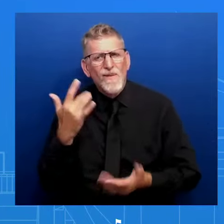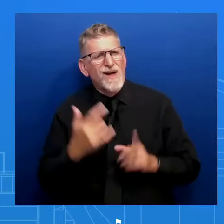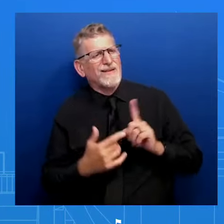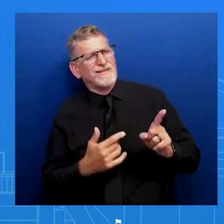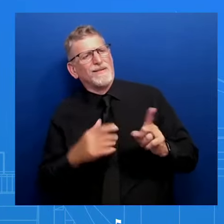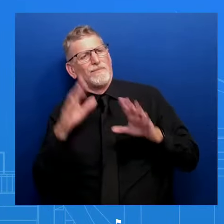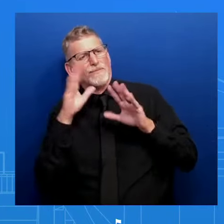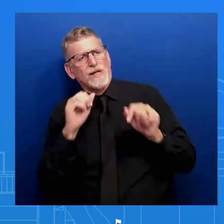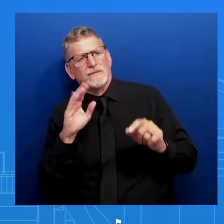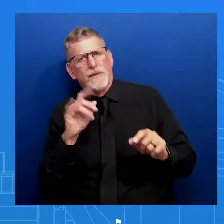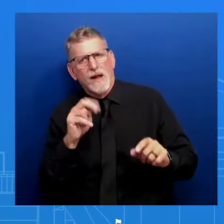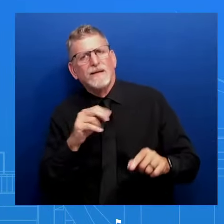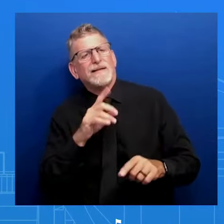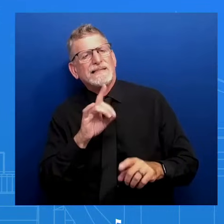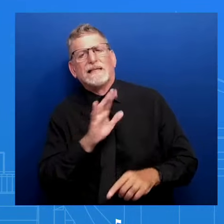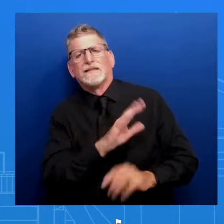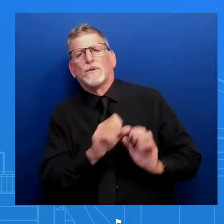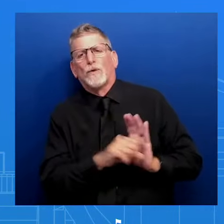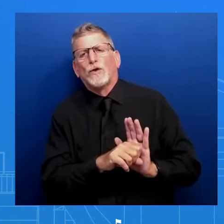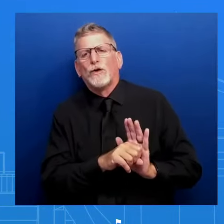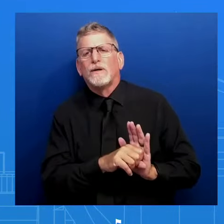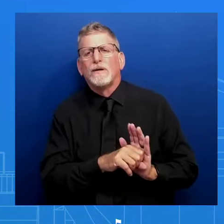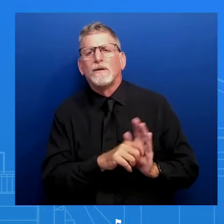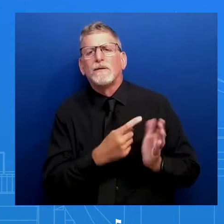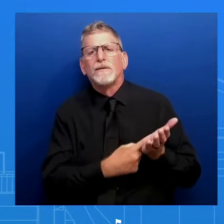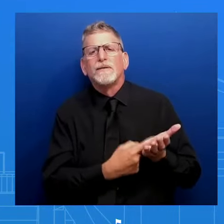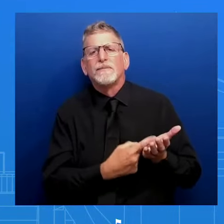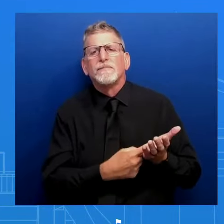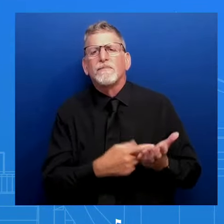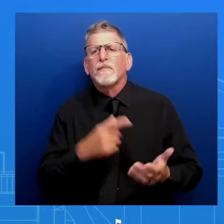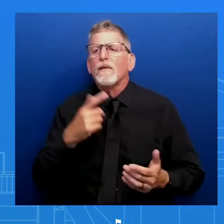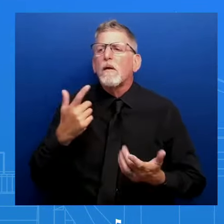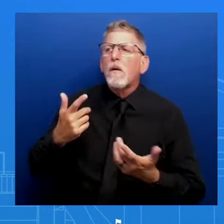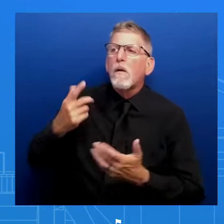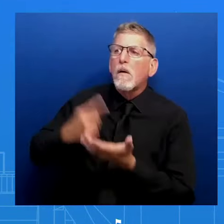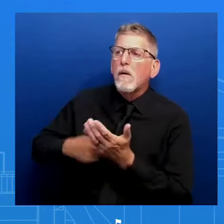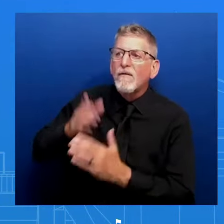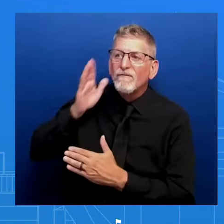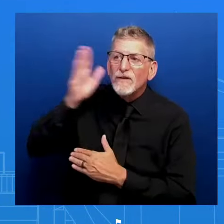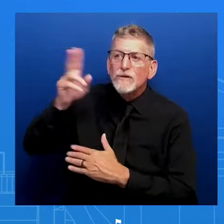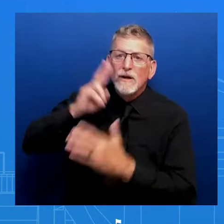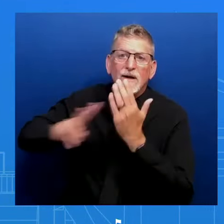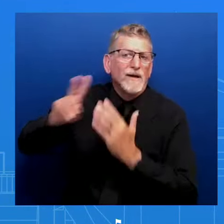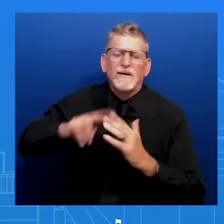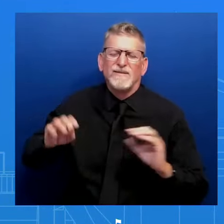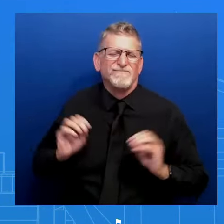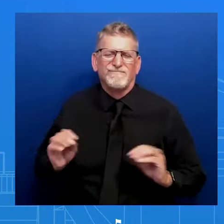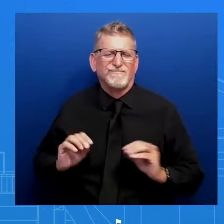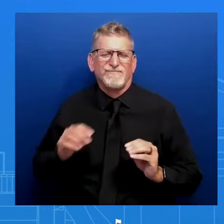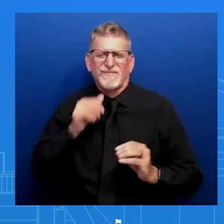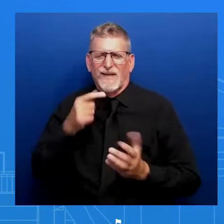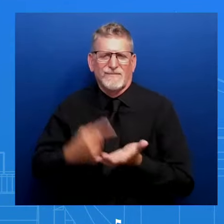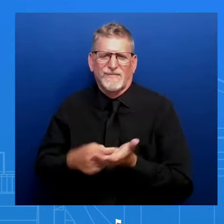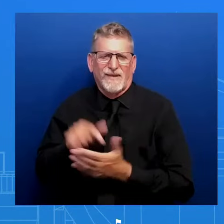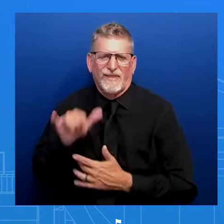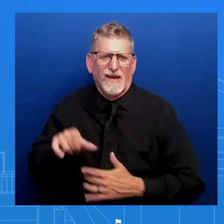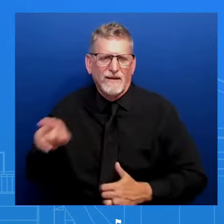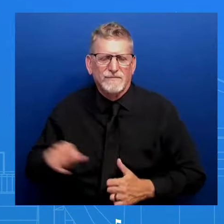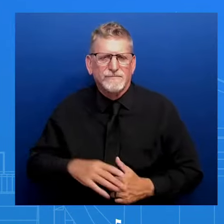I'm going to let the experts detect or try to figure out what inflation looks like moving forward. What we're going to focus on is doing everything